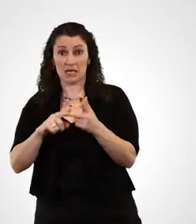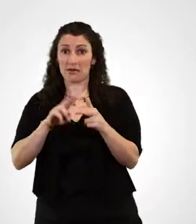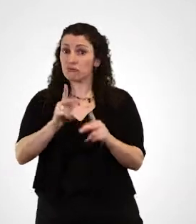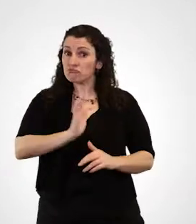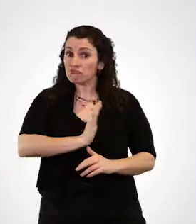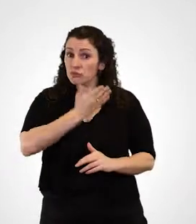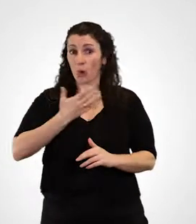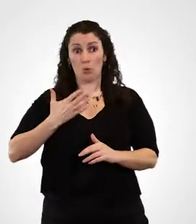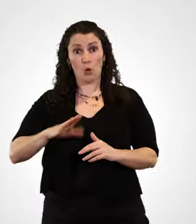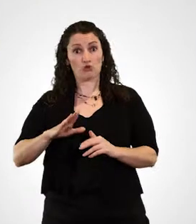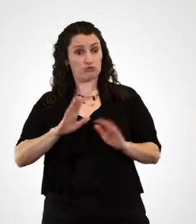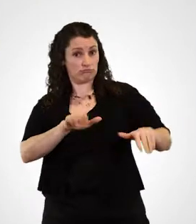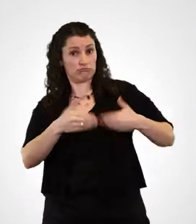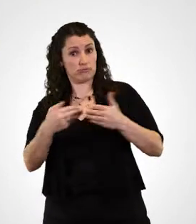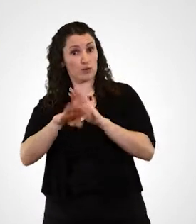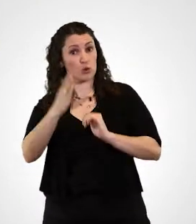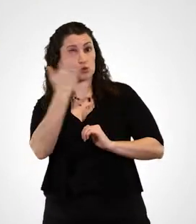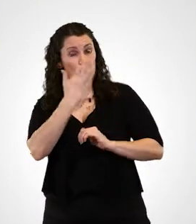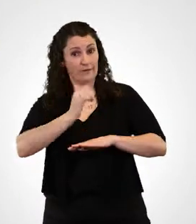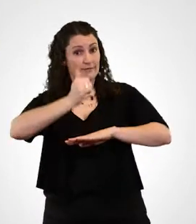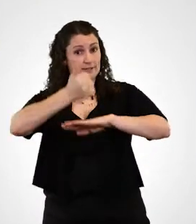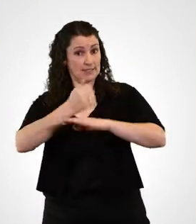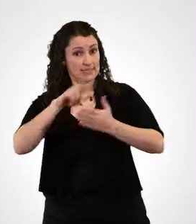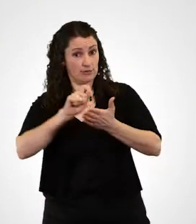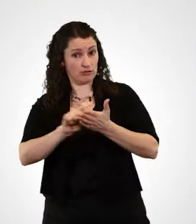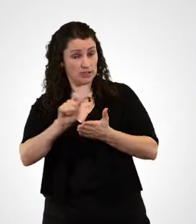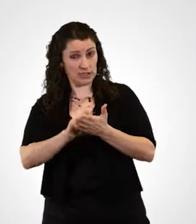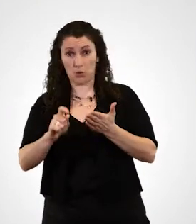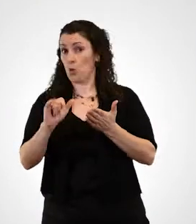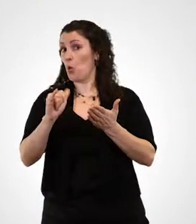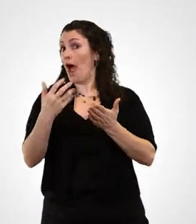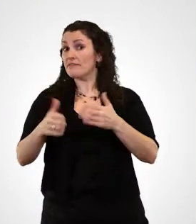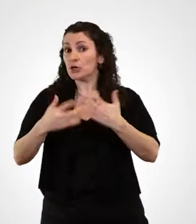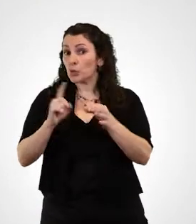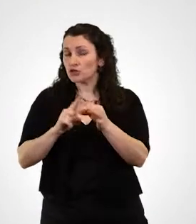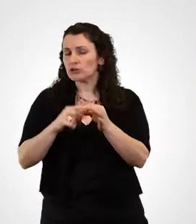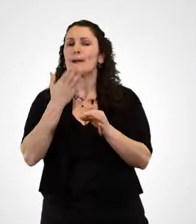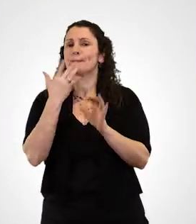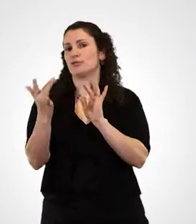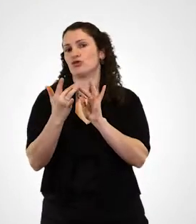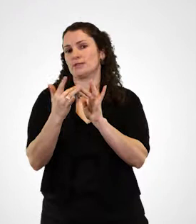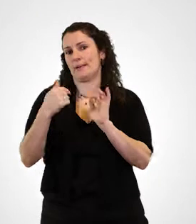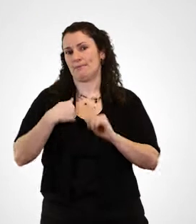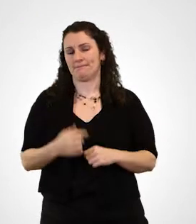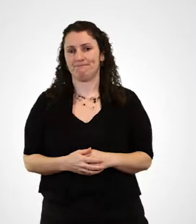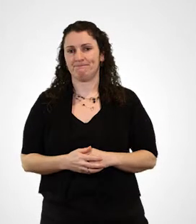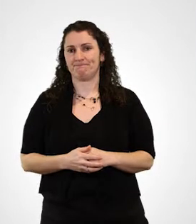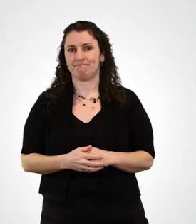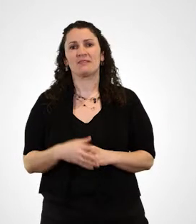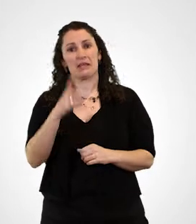or you have any questions about the videos you've seen today, please contact me at this email address. Online Professional Development